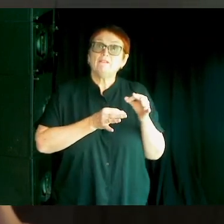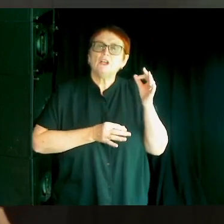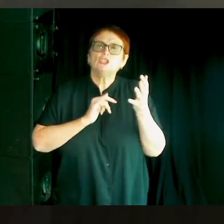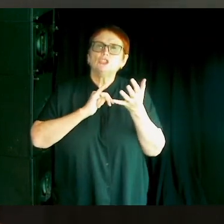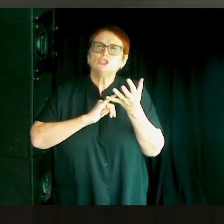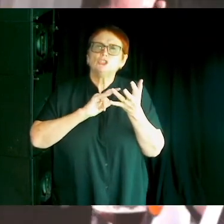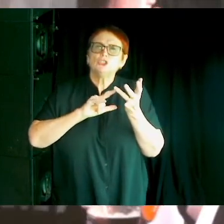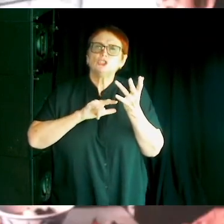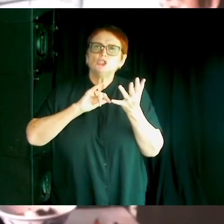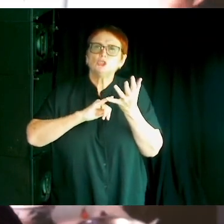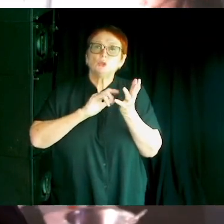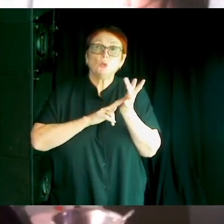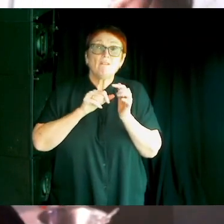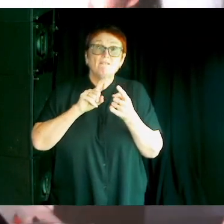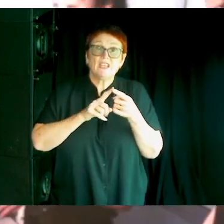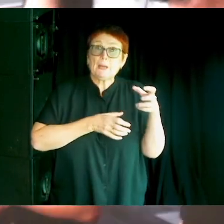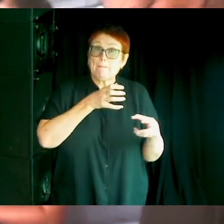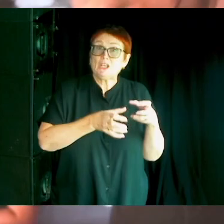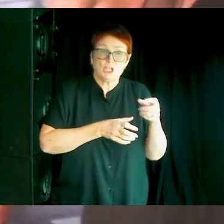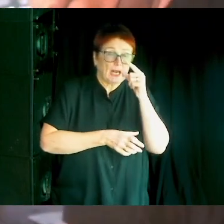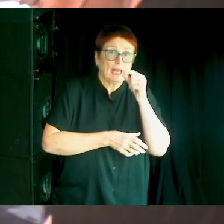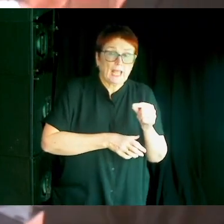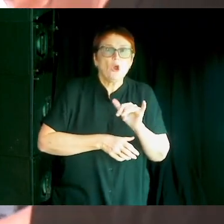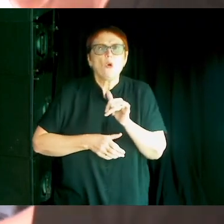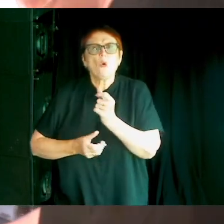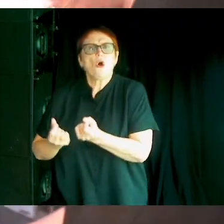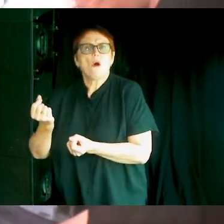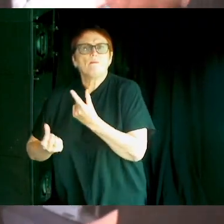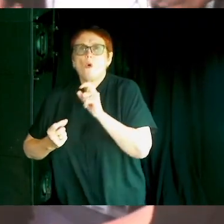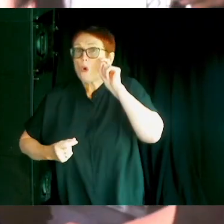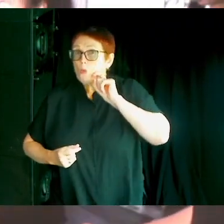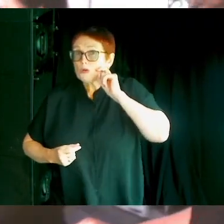you can definitely use that or if not you can boil a water if you have a temperature gauge to